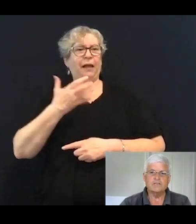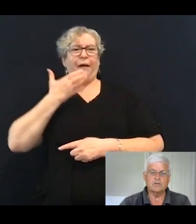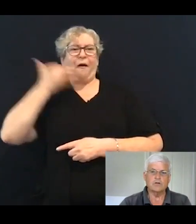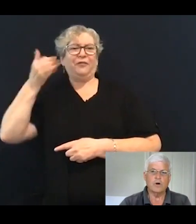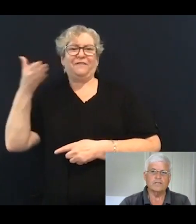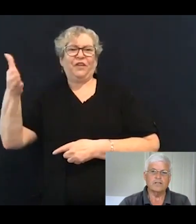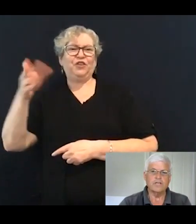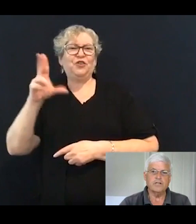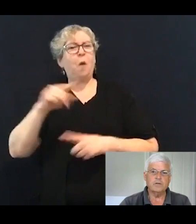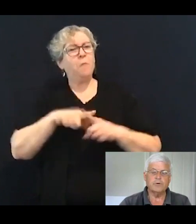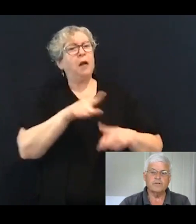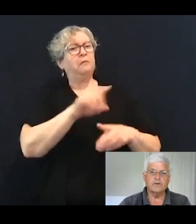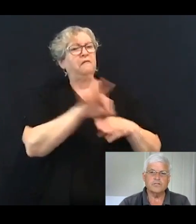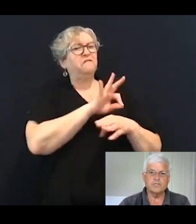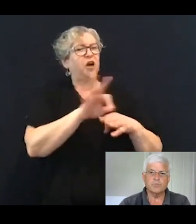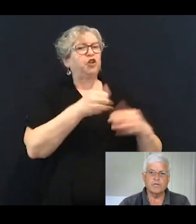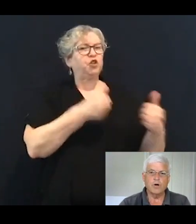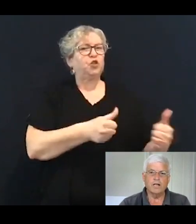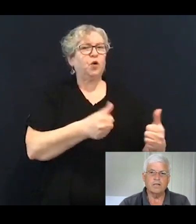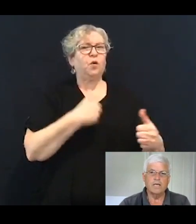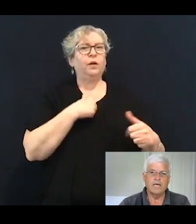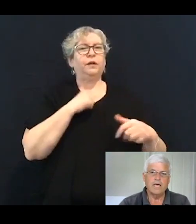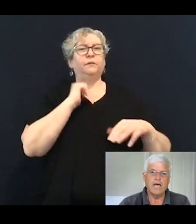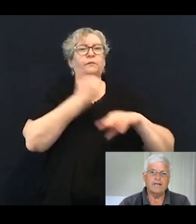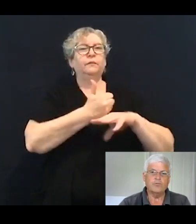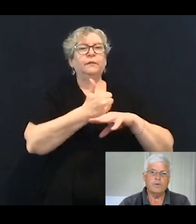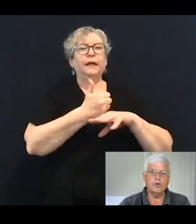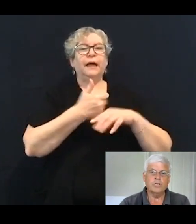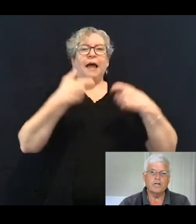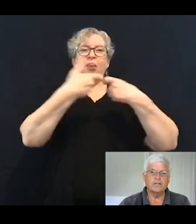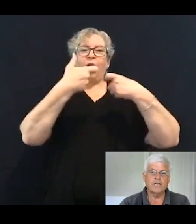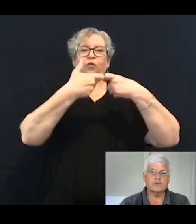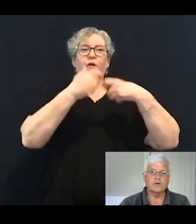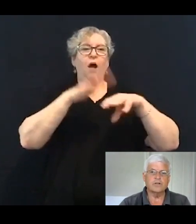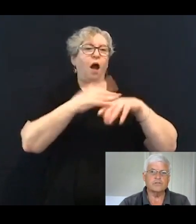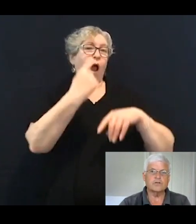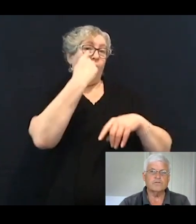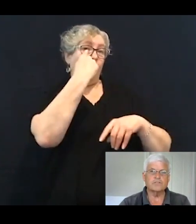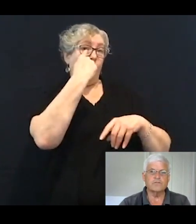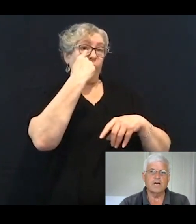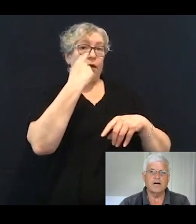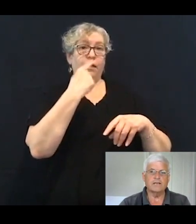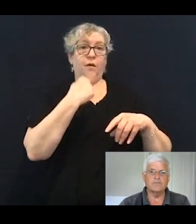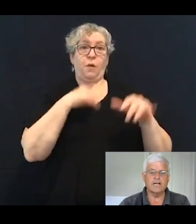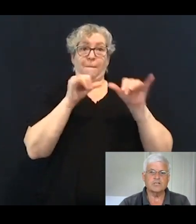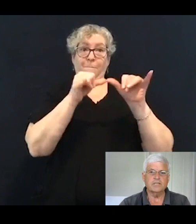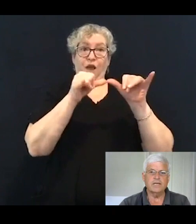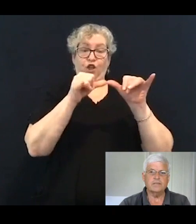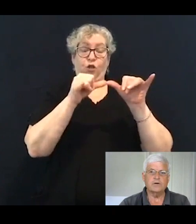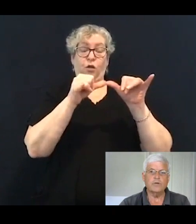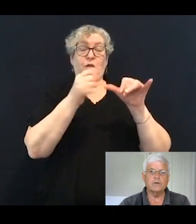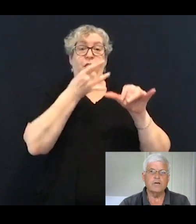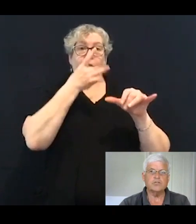but it functions pretty well. And if we put an electrode on the surface of the eye and flash a light, then we can measure the electrical response